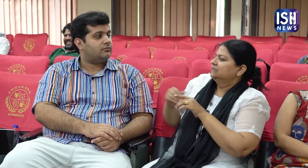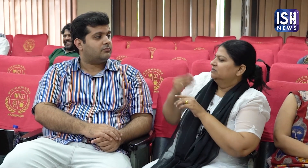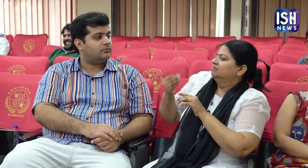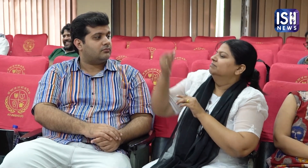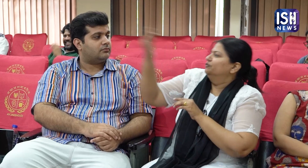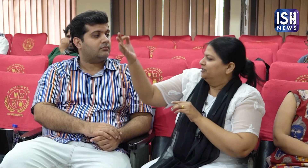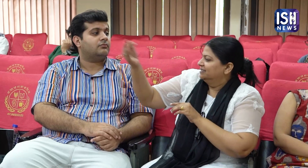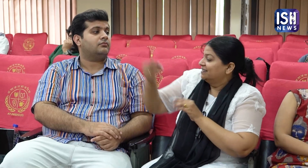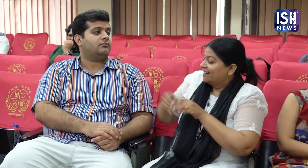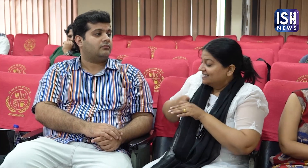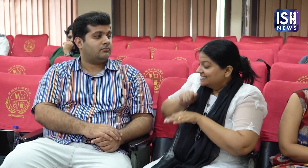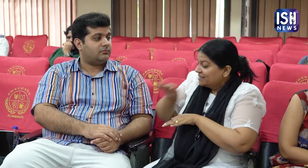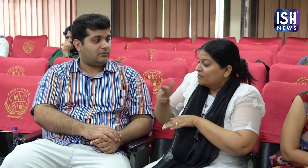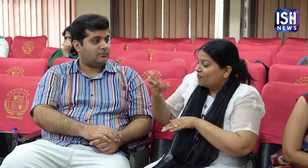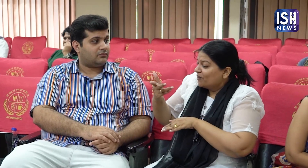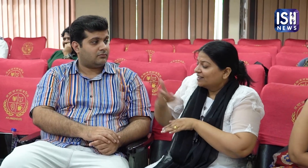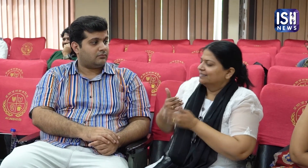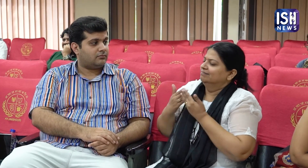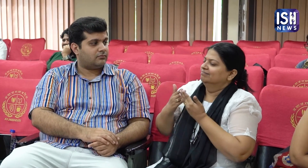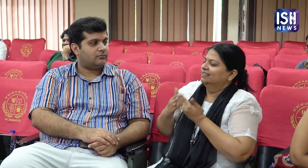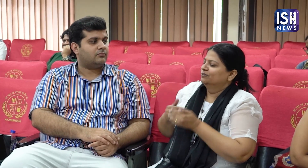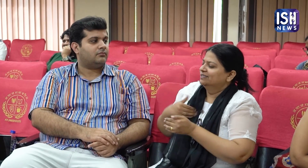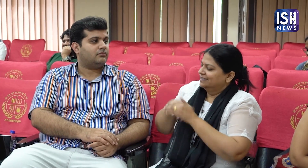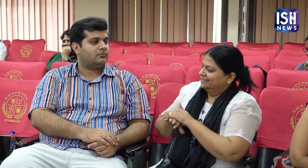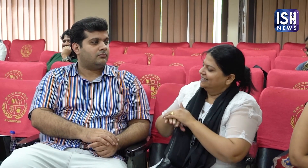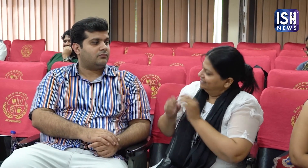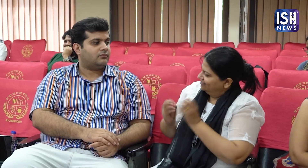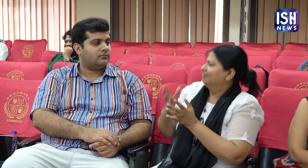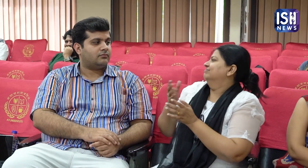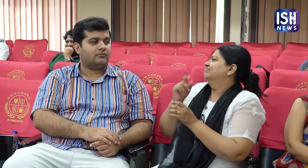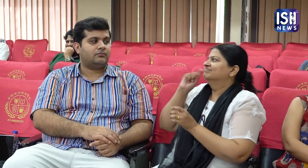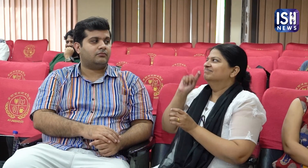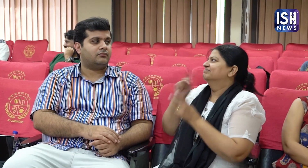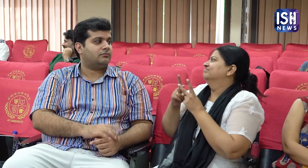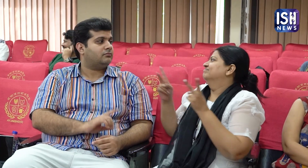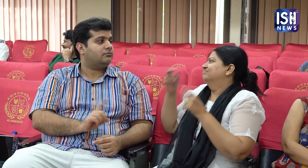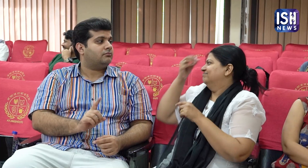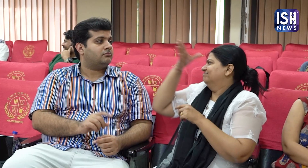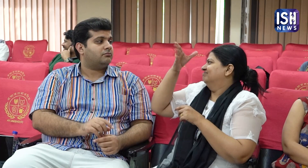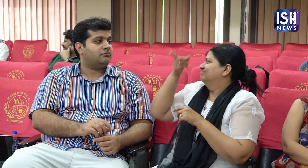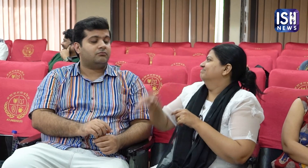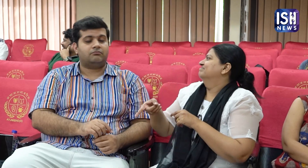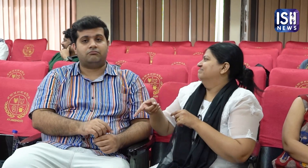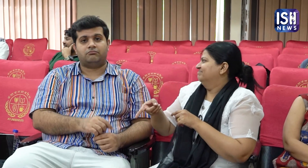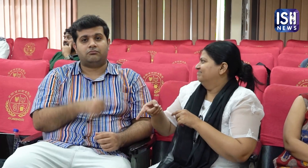In the future, with accessibility in education, these awareness will be provided.